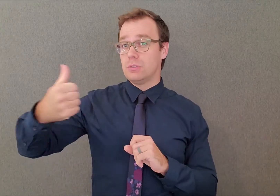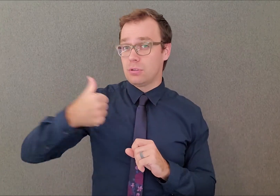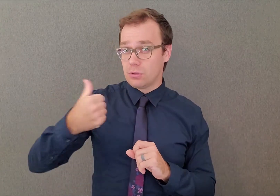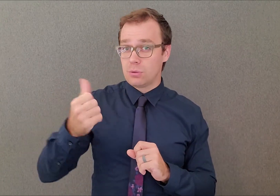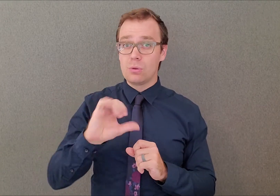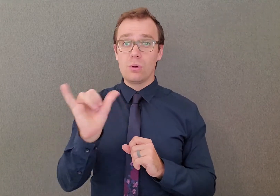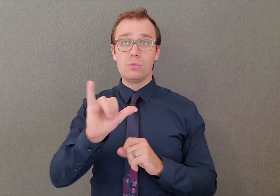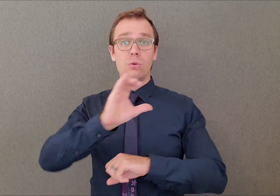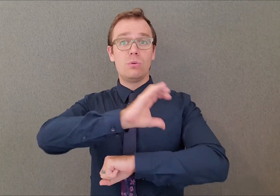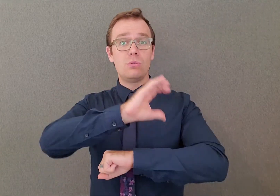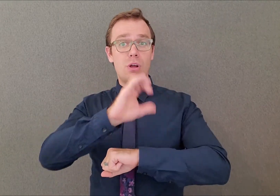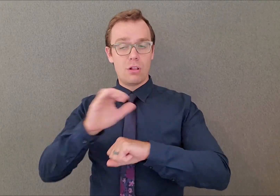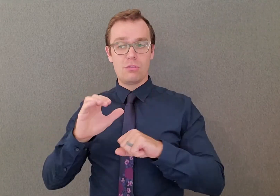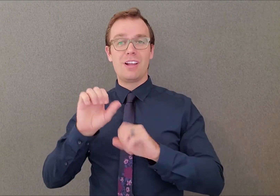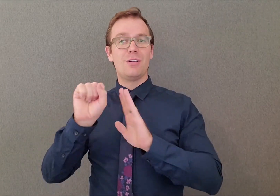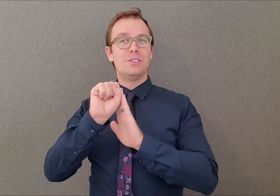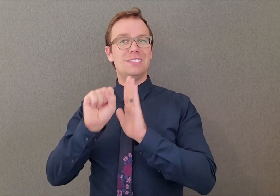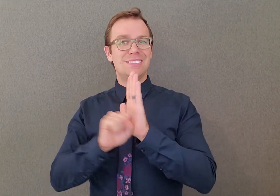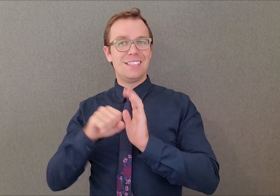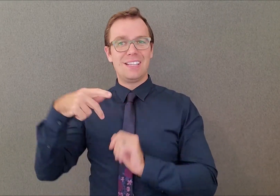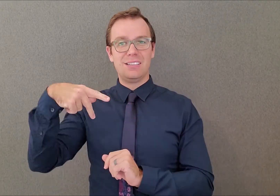and the Colorado State Patrol.